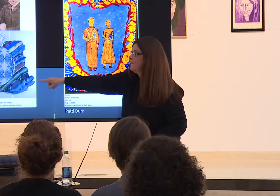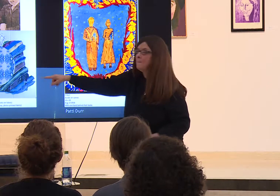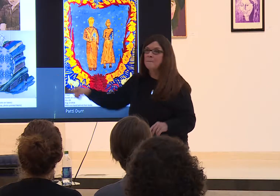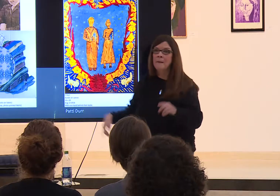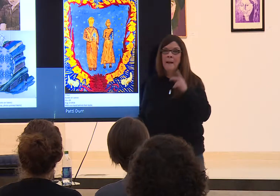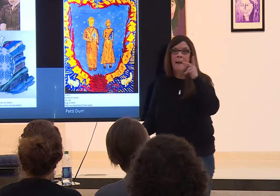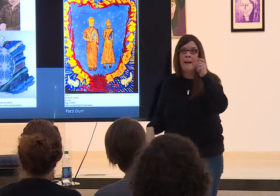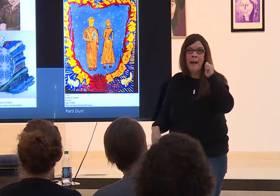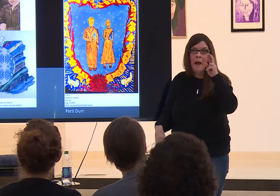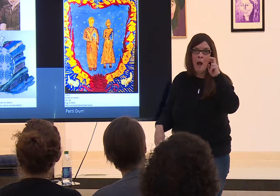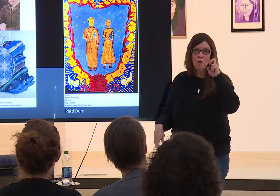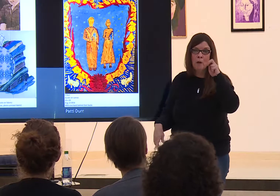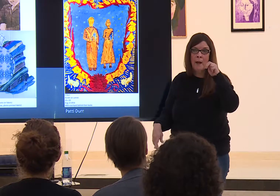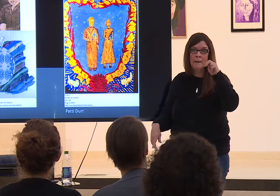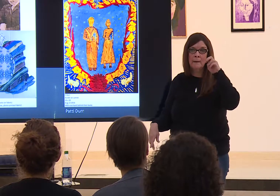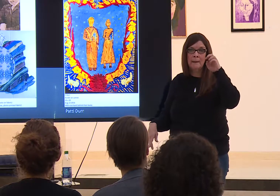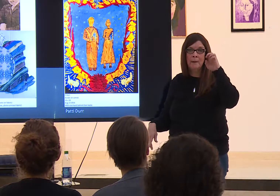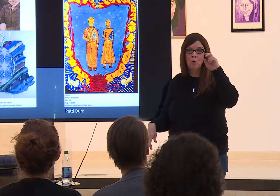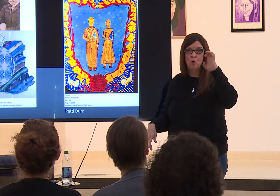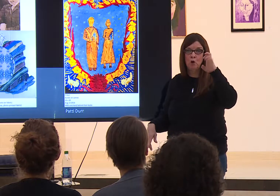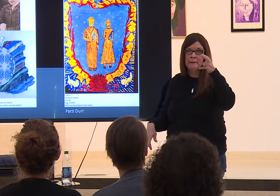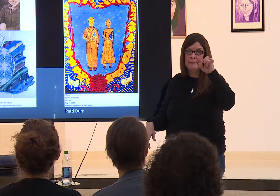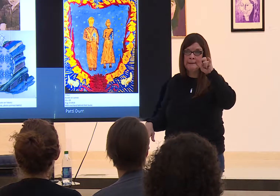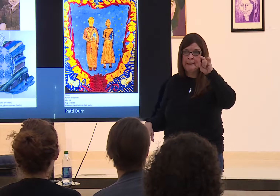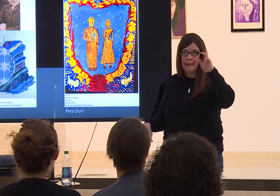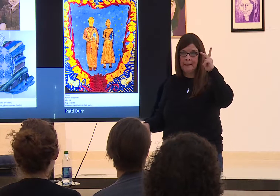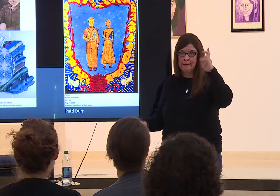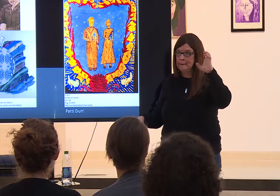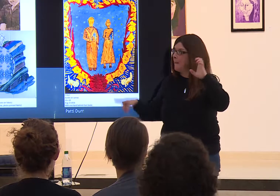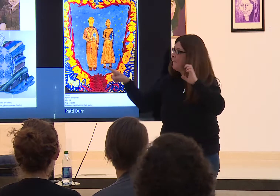these pieces are under the Veditz Day Challenge.